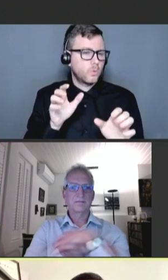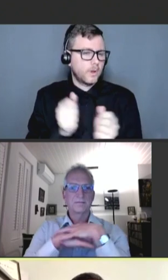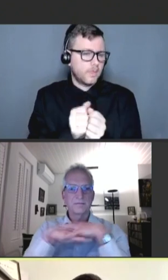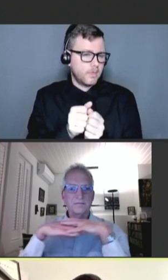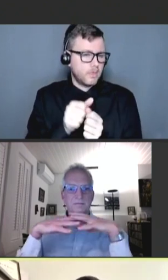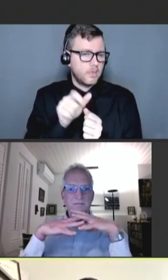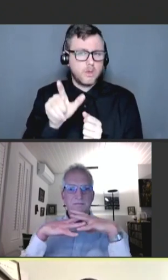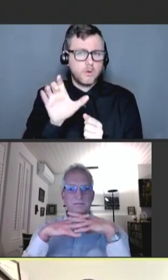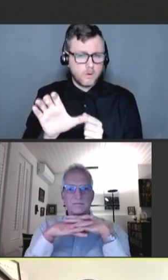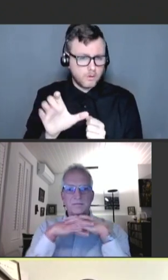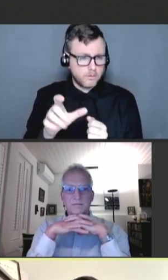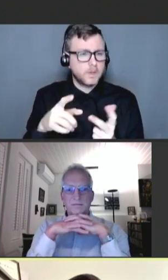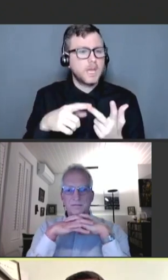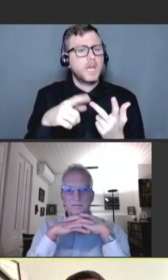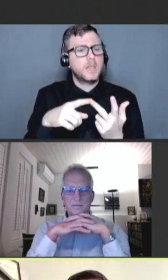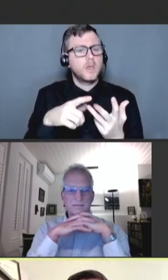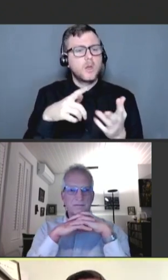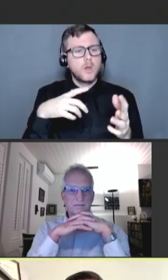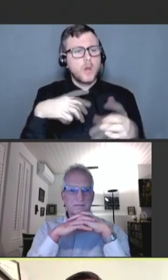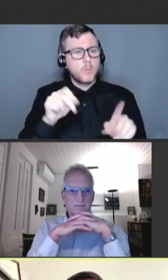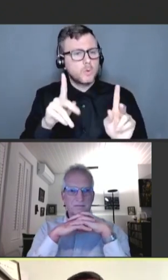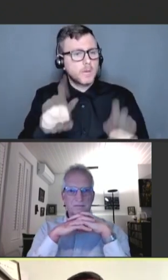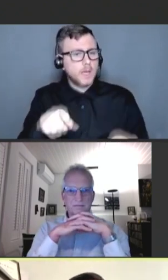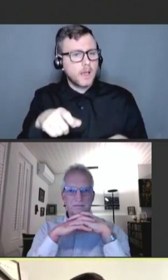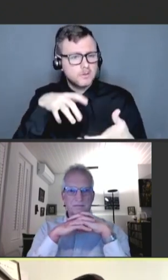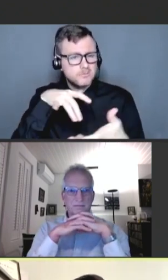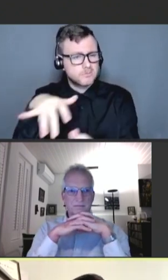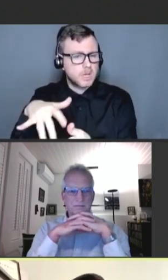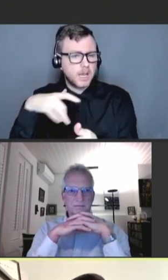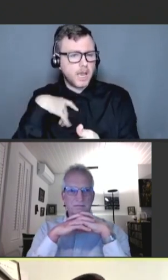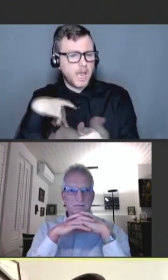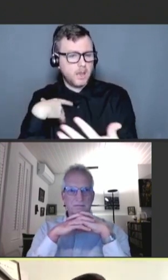and challenges of studying and preventing Long-COVID. May I have the next slide, please?